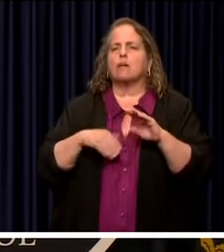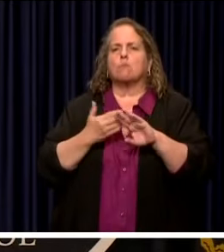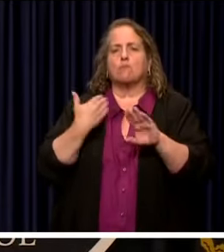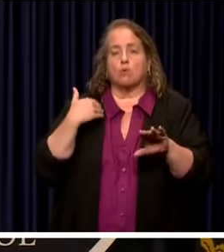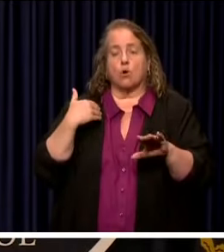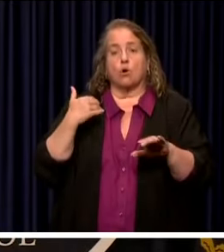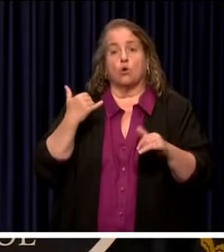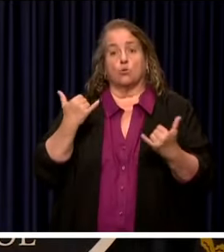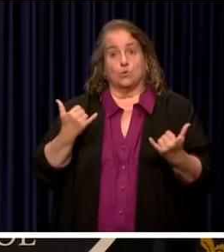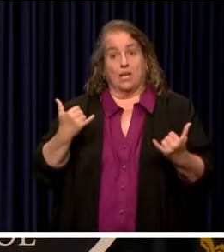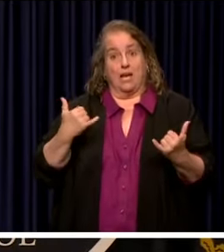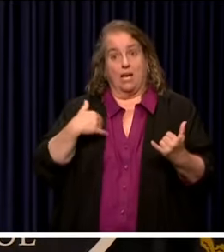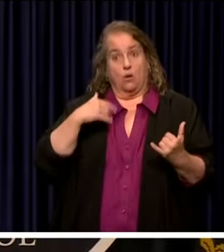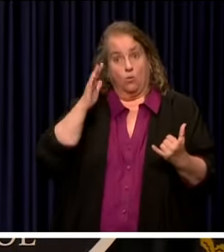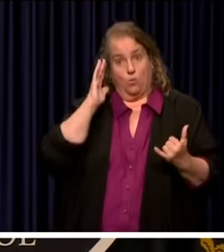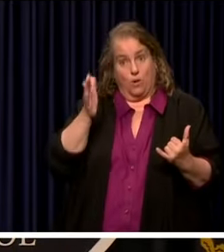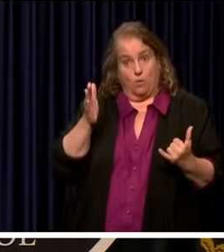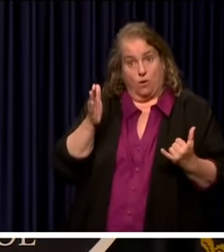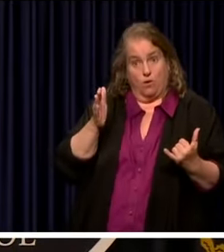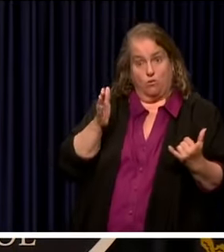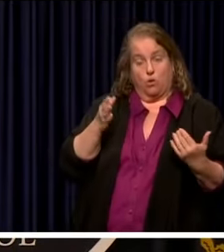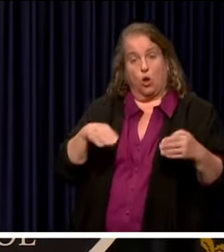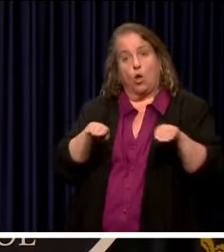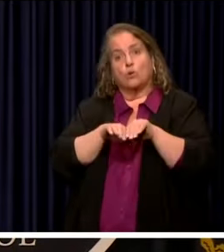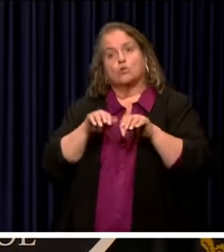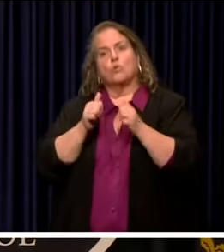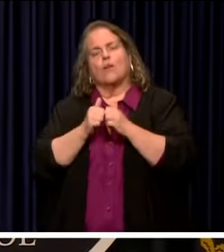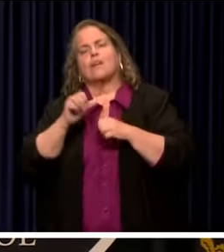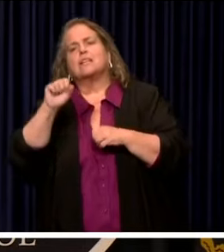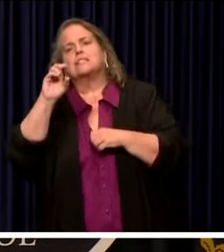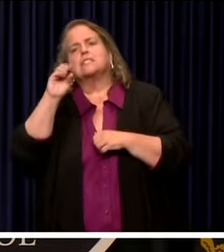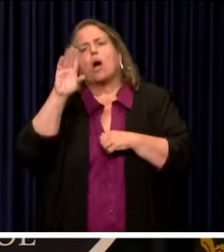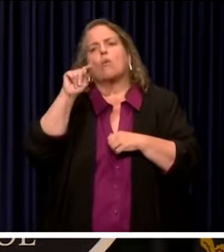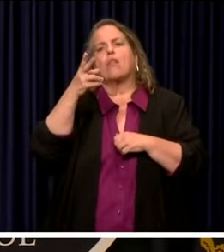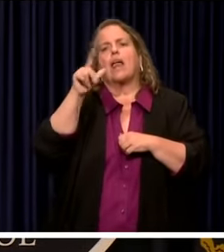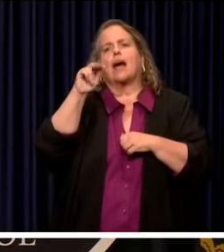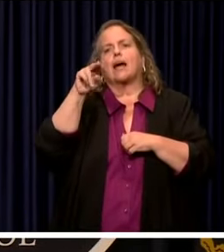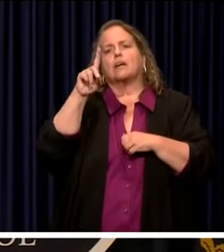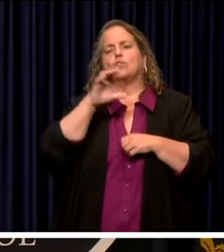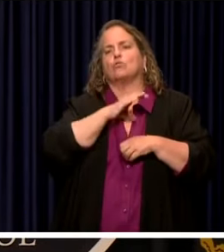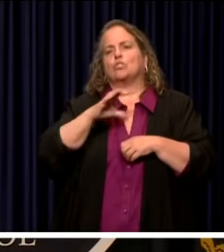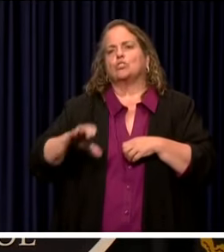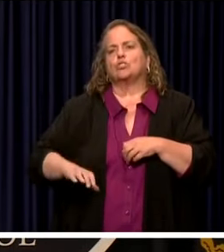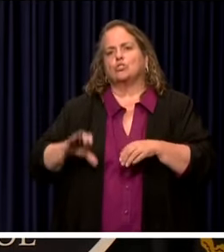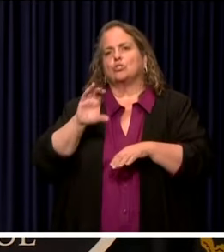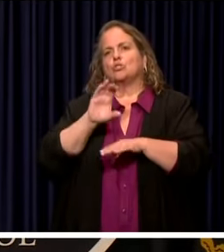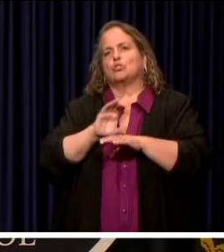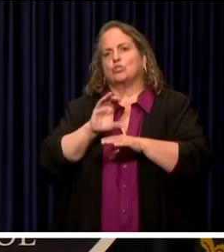ALL MERRY, ALL HAPPY AND